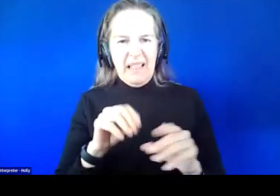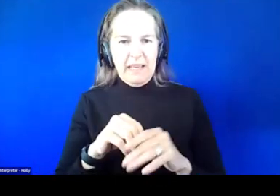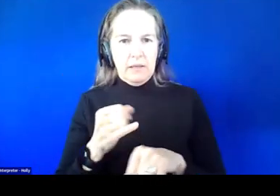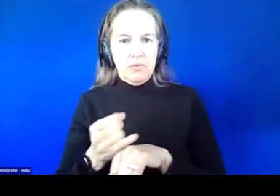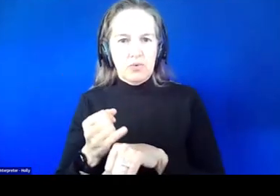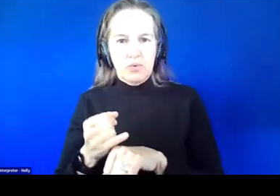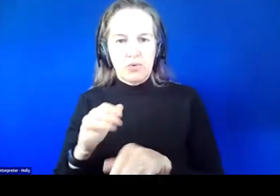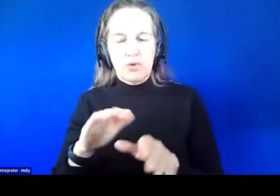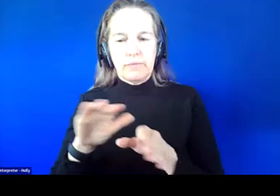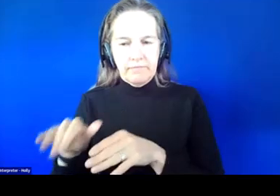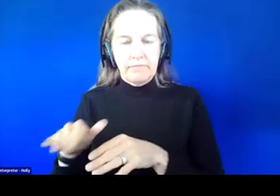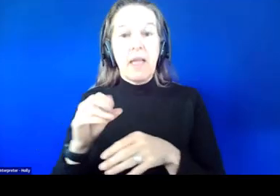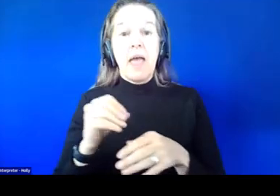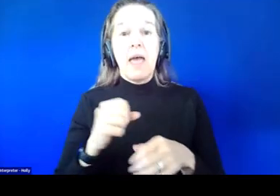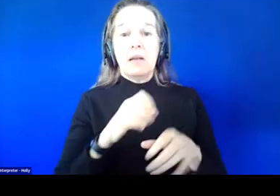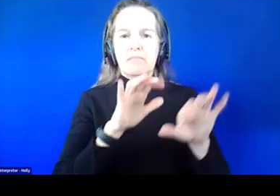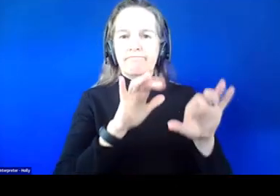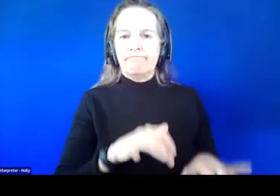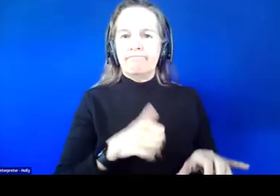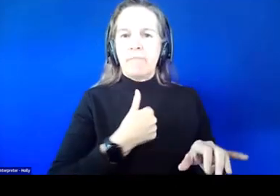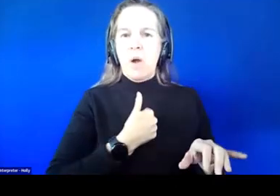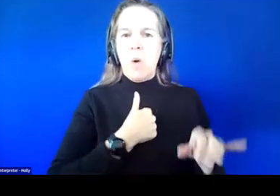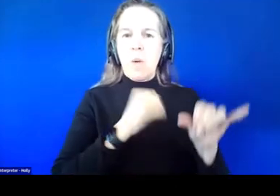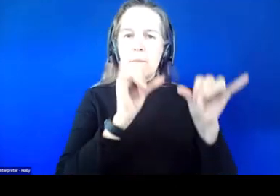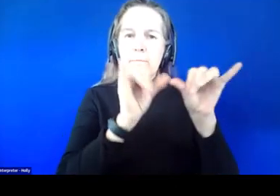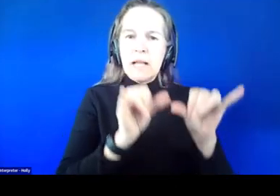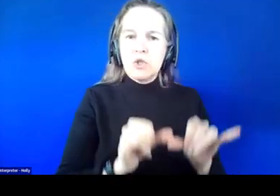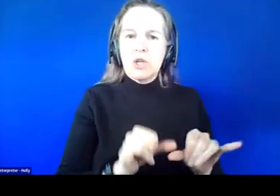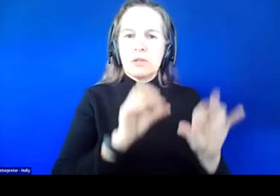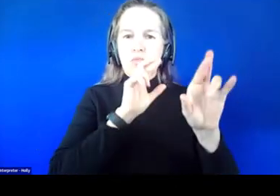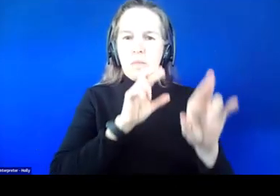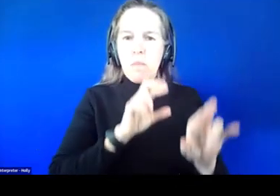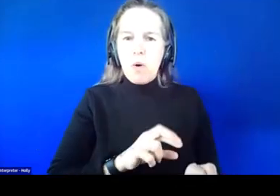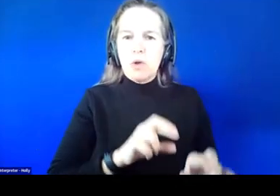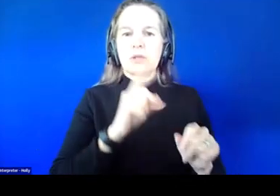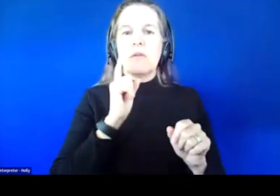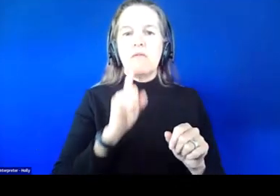own reports and metrics for Washingtonians who are